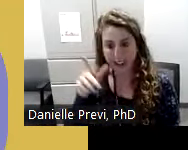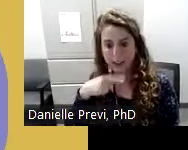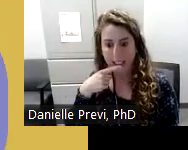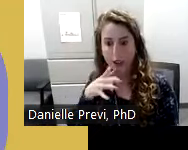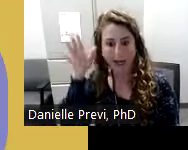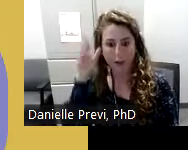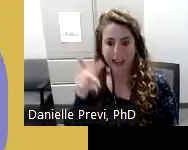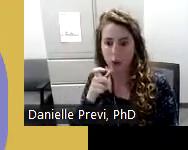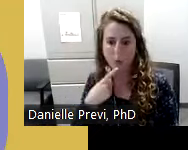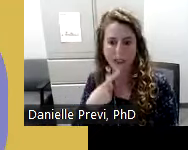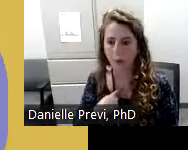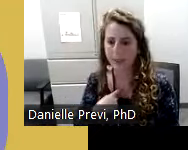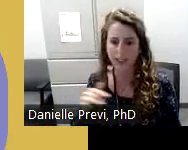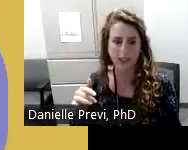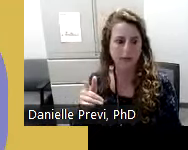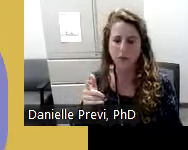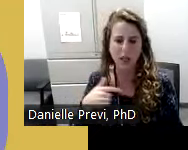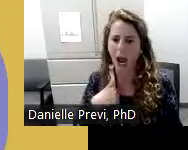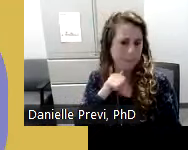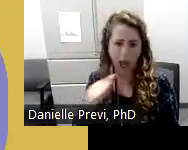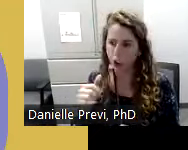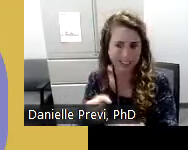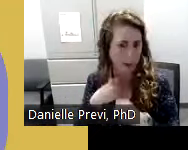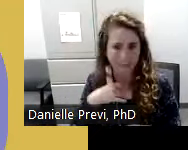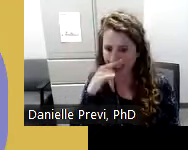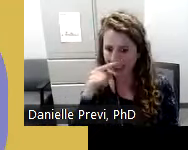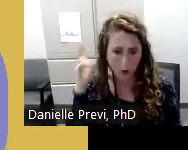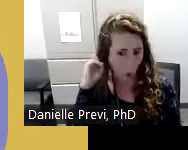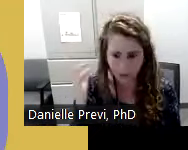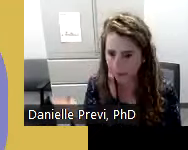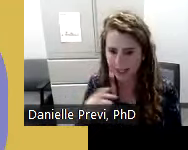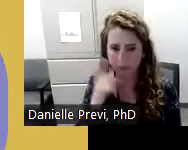There are some hearing parents who I've had tell me, “Oh,